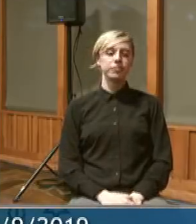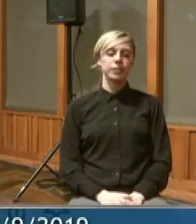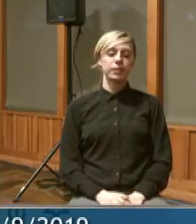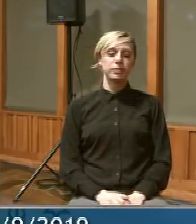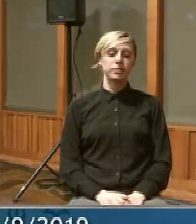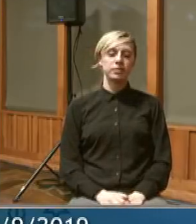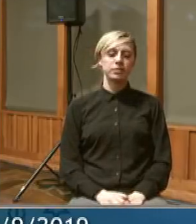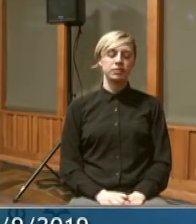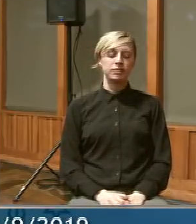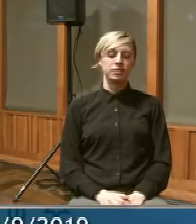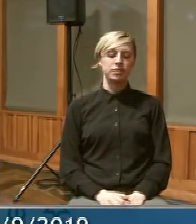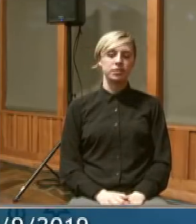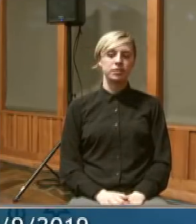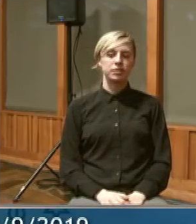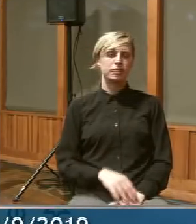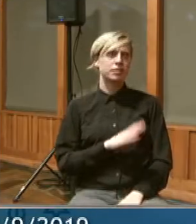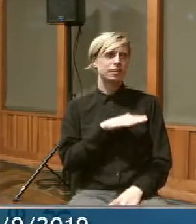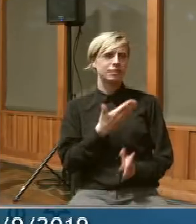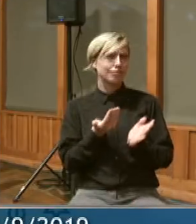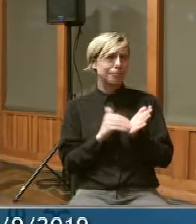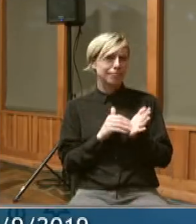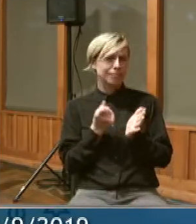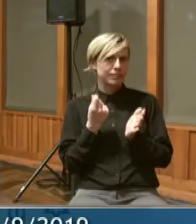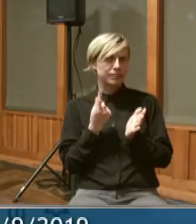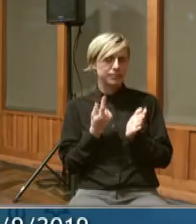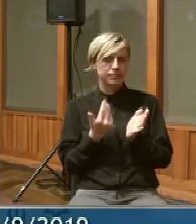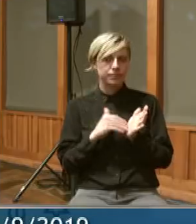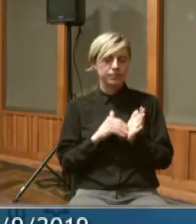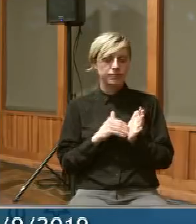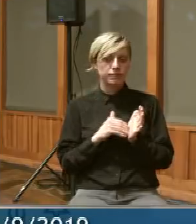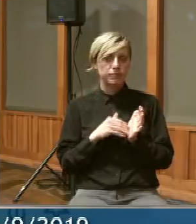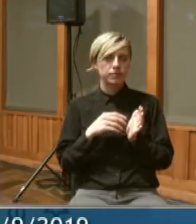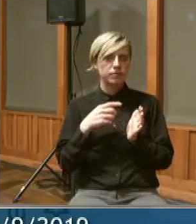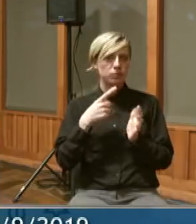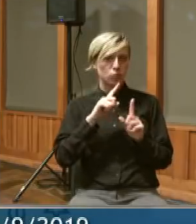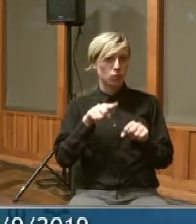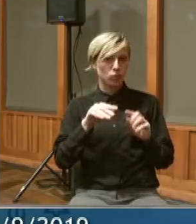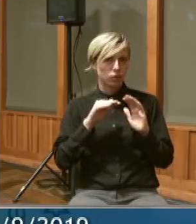TO HIM BUT IF IT BECAME PRIVATE I DON'T THINK HE WOULD BE WELCOME THERE AT